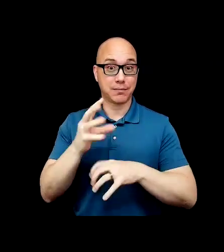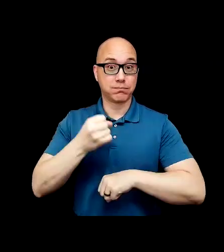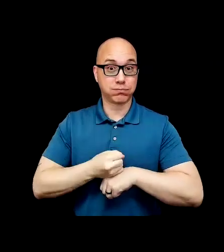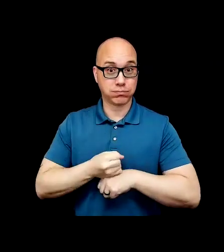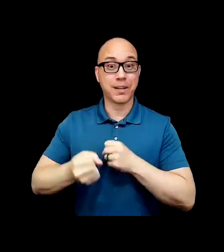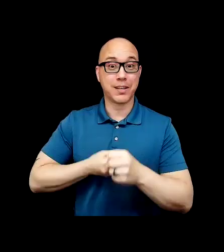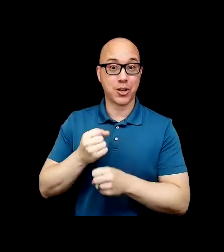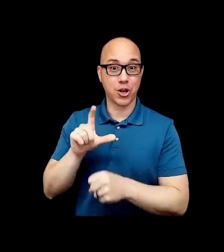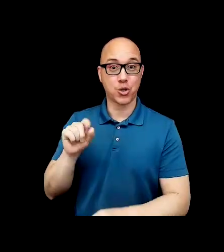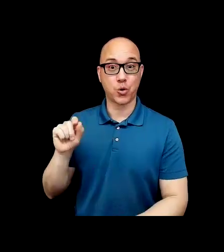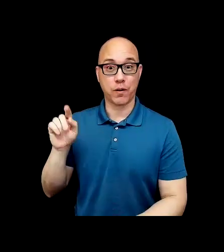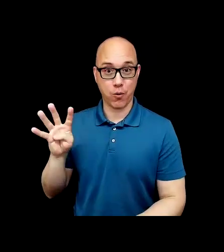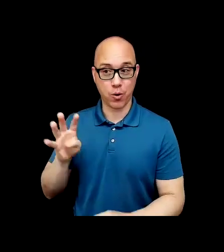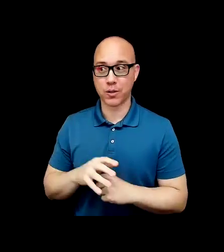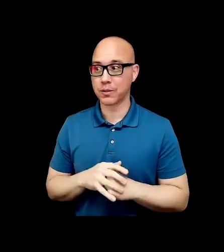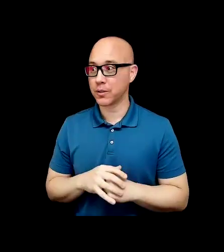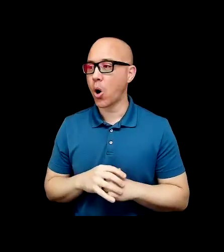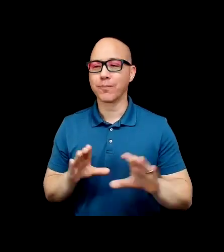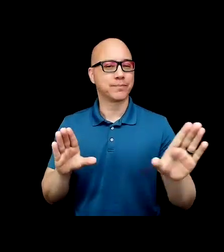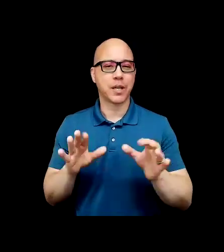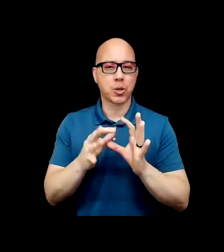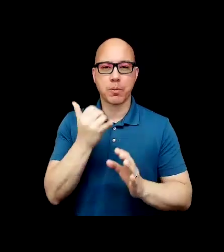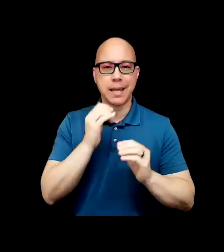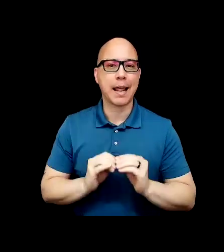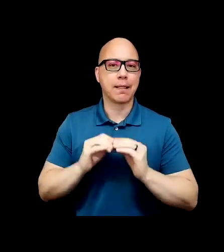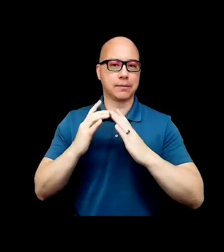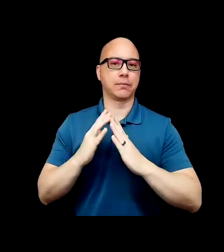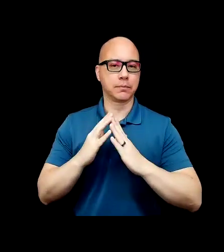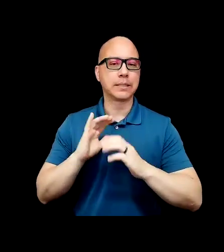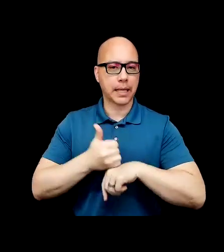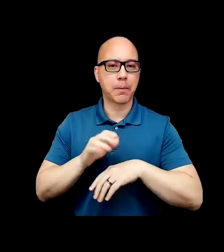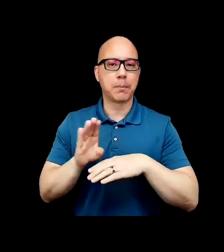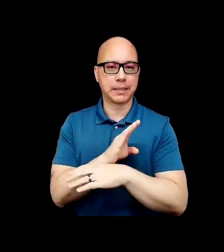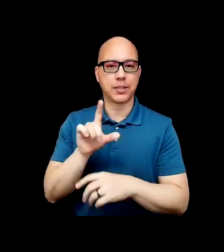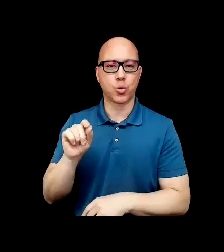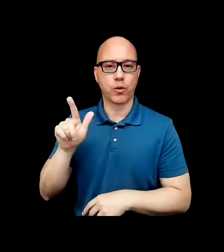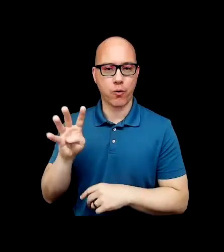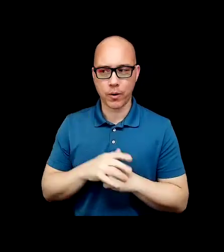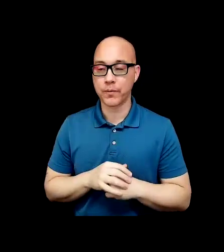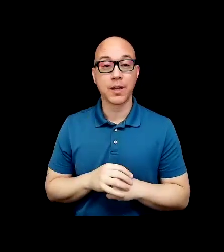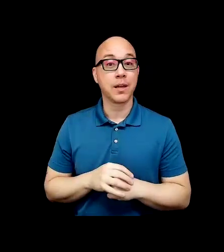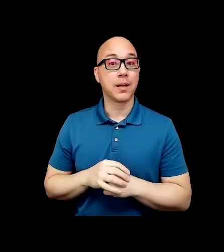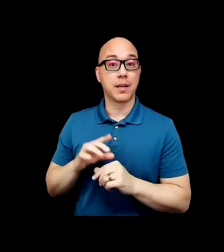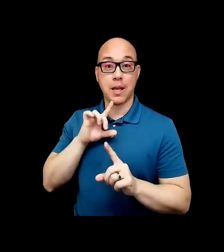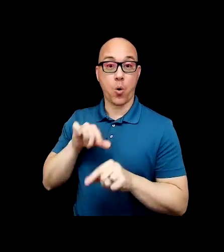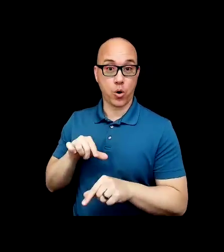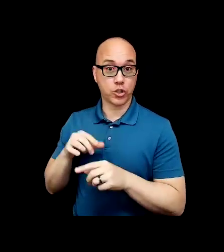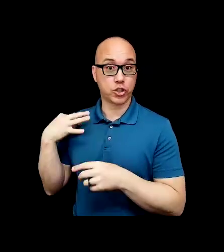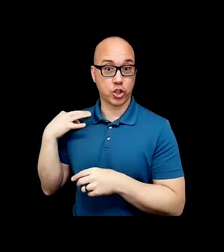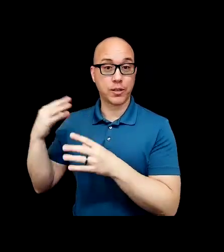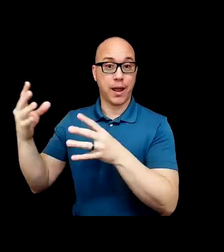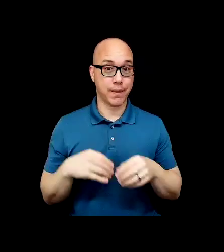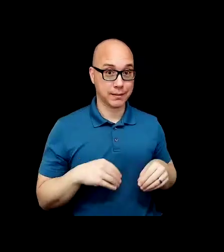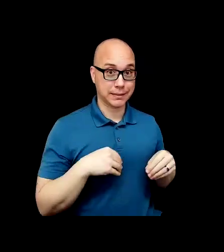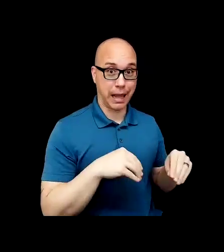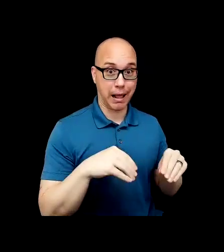He purchases his shirts wholesale and sells to the public events held in his hometown.